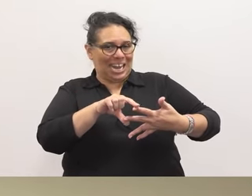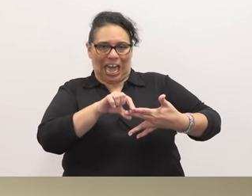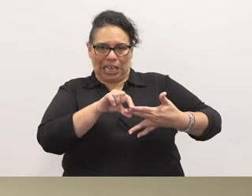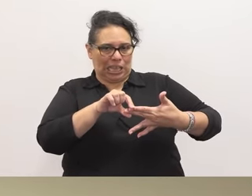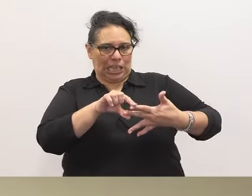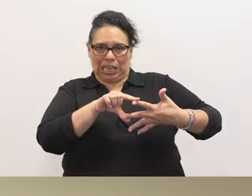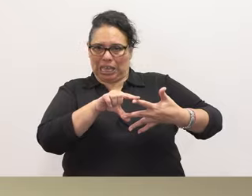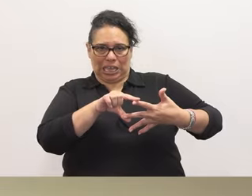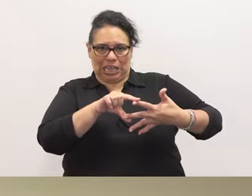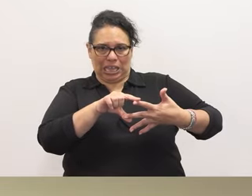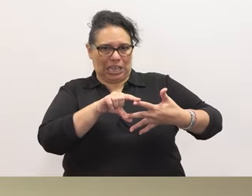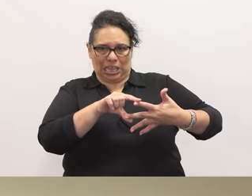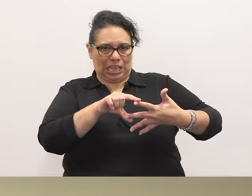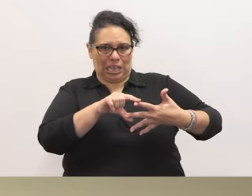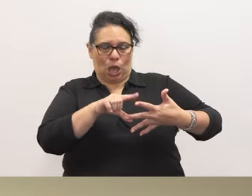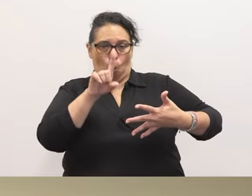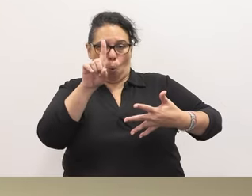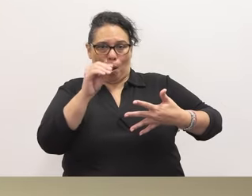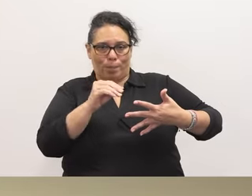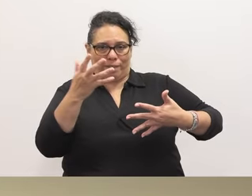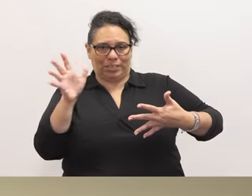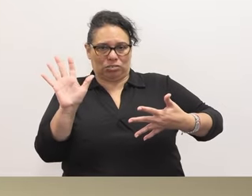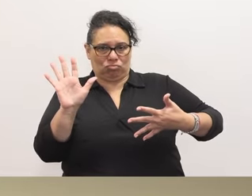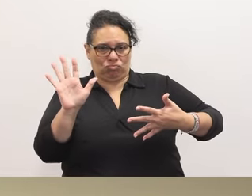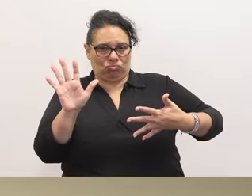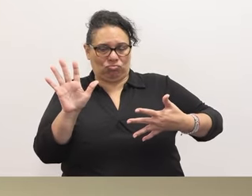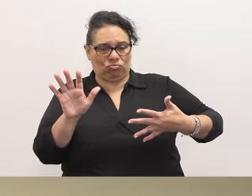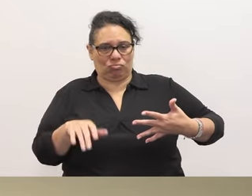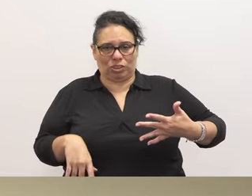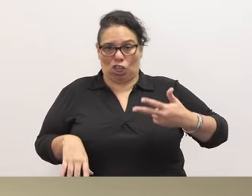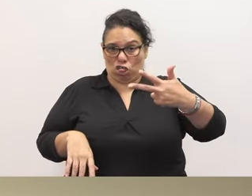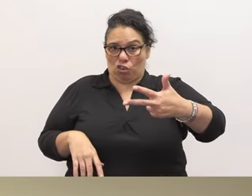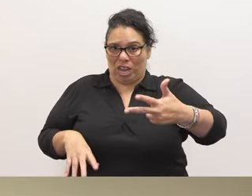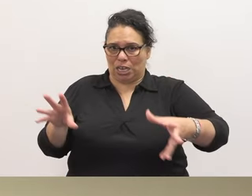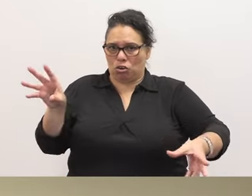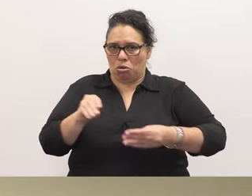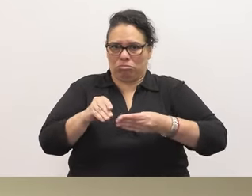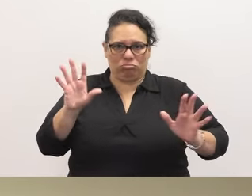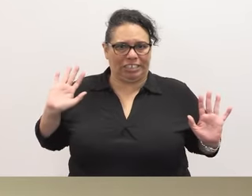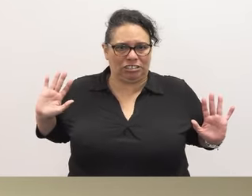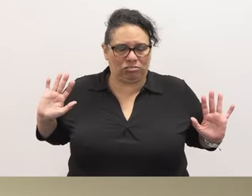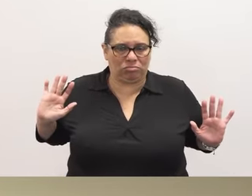pick one more and then be done. But combining them doesn't work now.